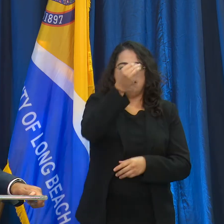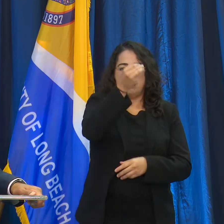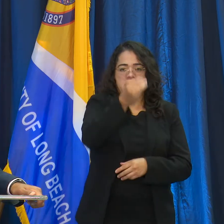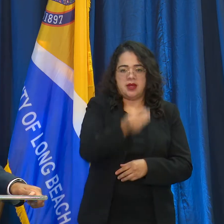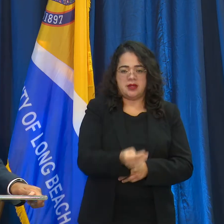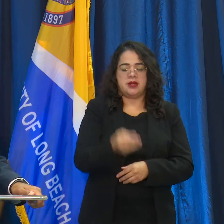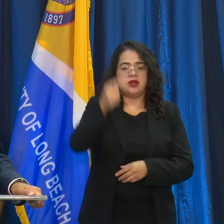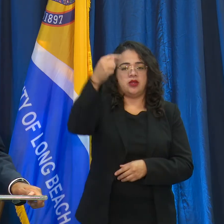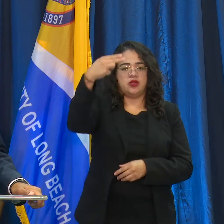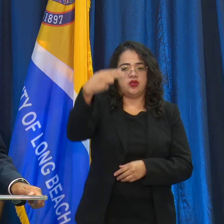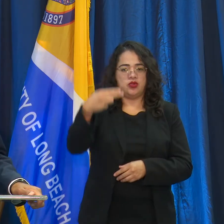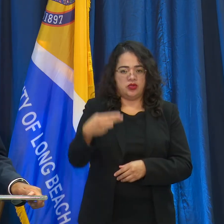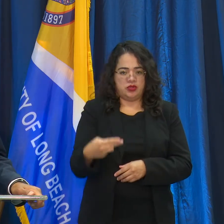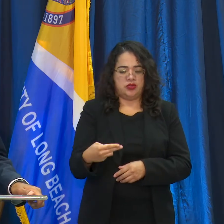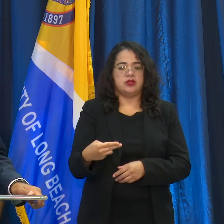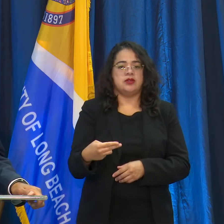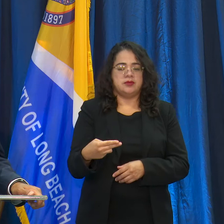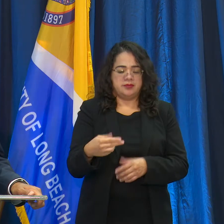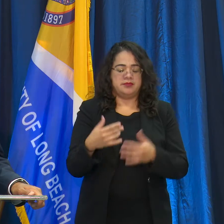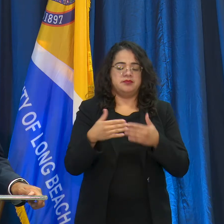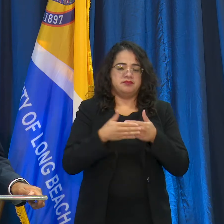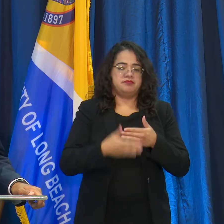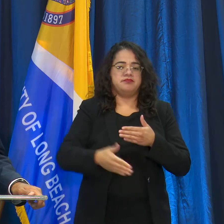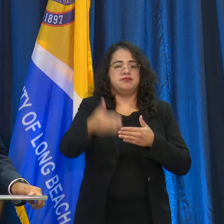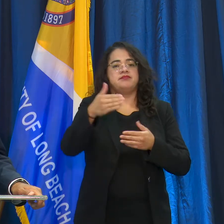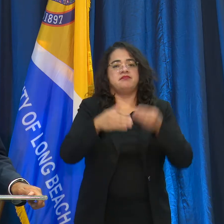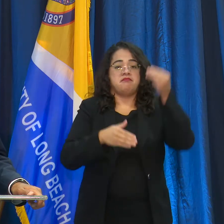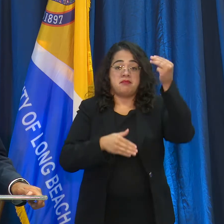but there will be a regular Monday and Thursday briefing